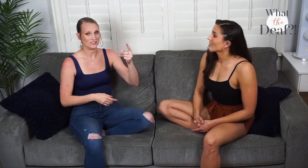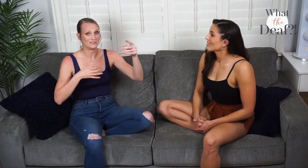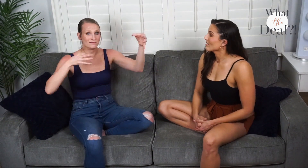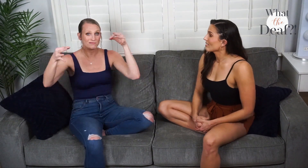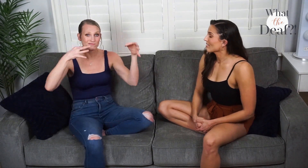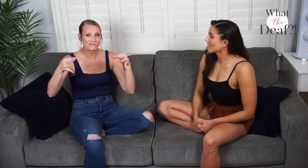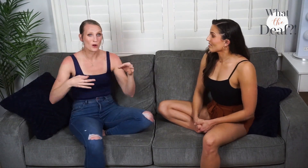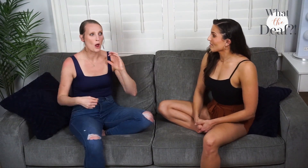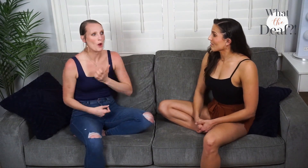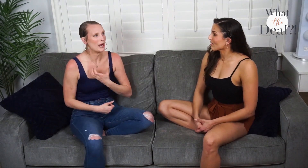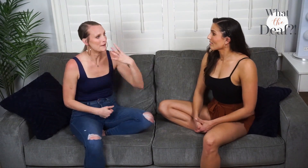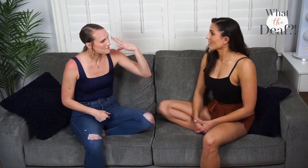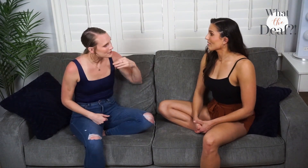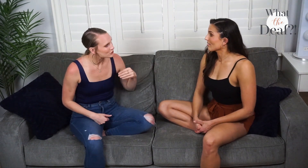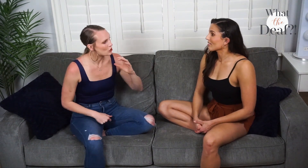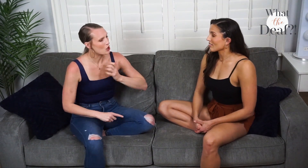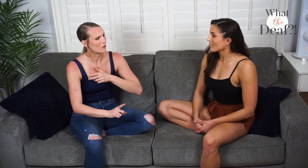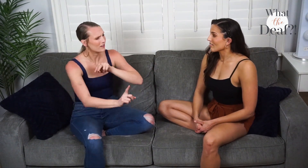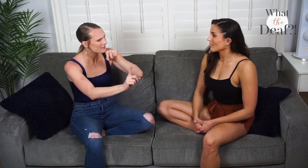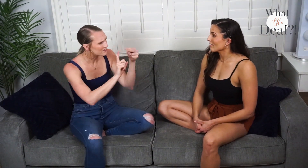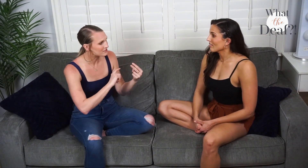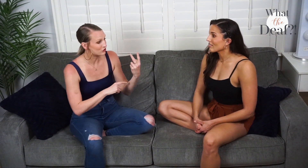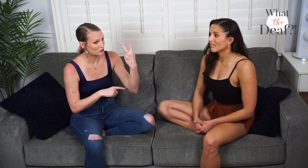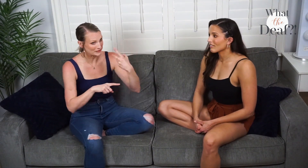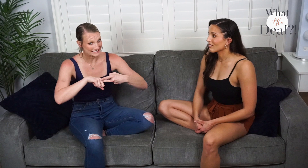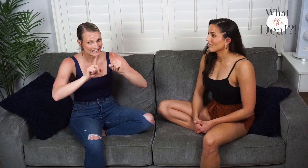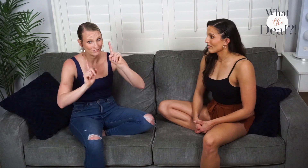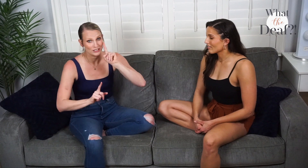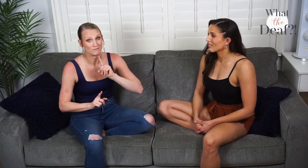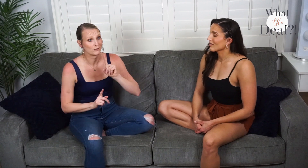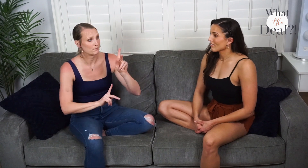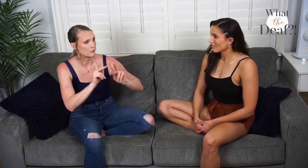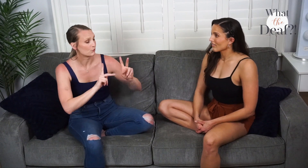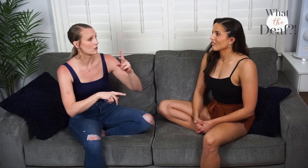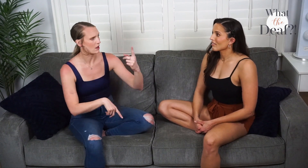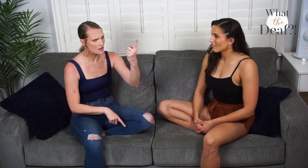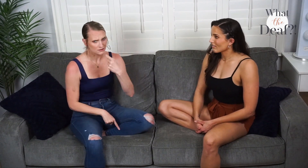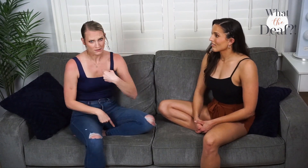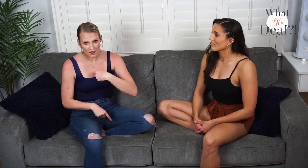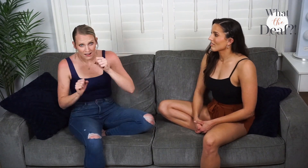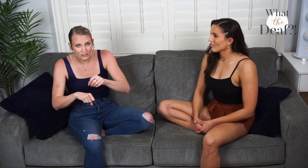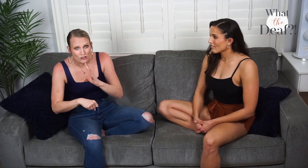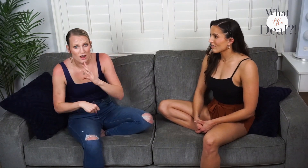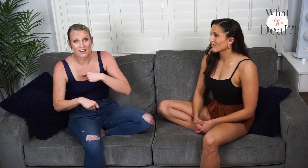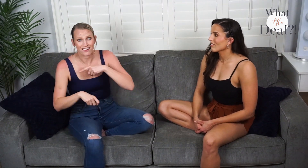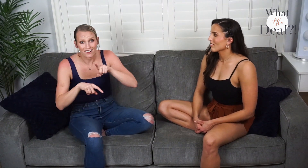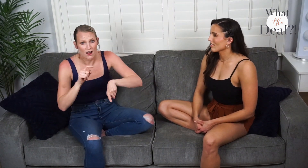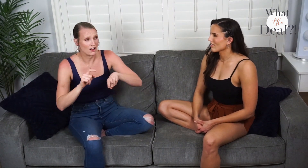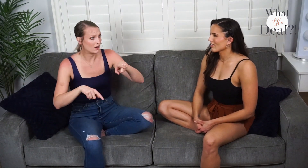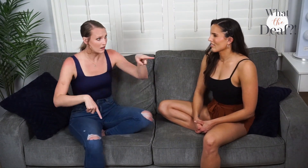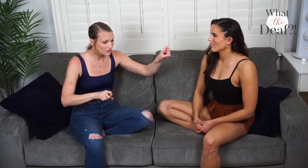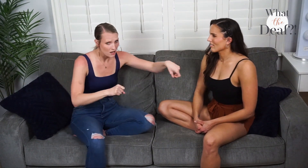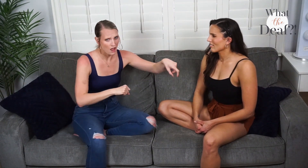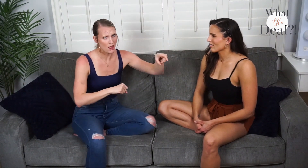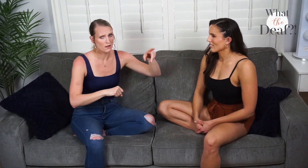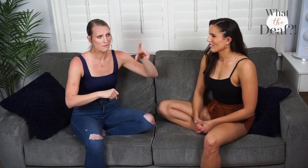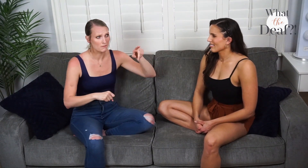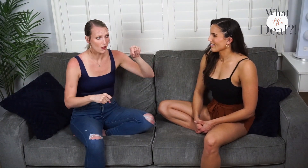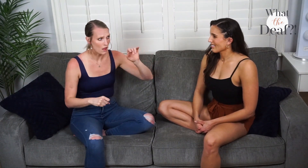And we could just explain our experiences, our perspectives as two different deaf people. They asked me if I could talk and realized I couldn't and how you could